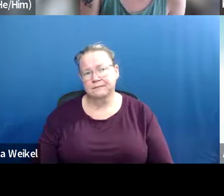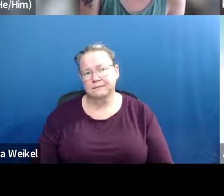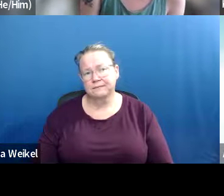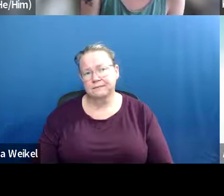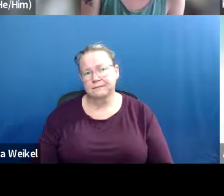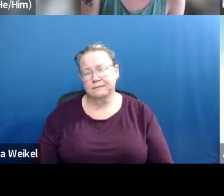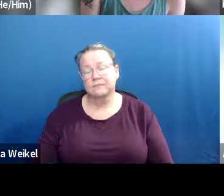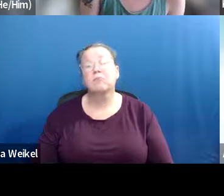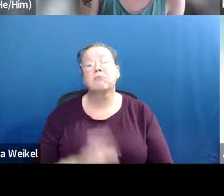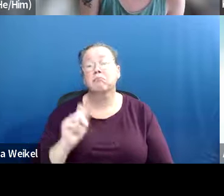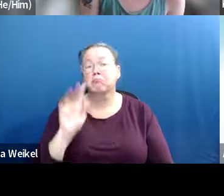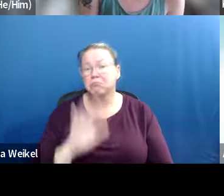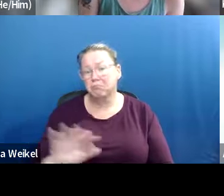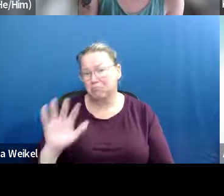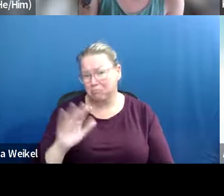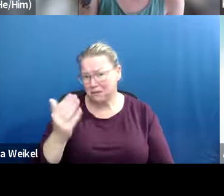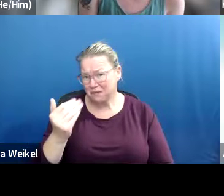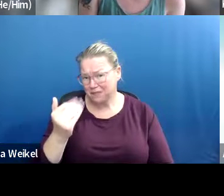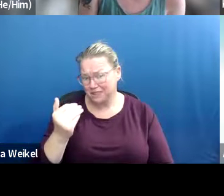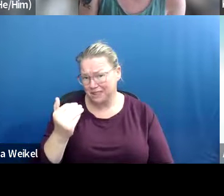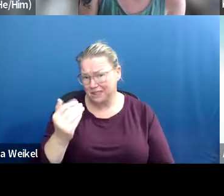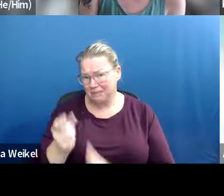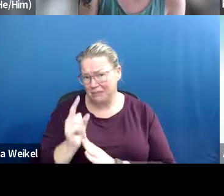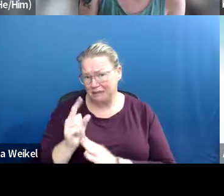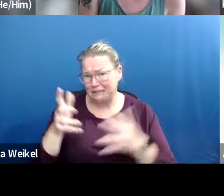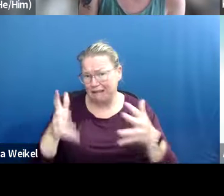Harm (He/Him): We have about 15 min left.